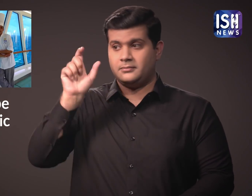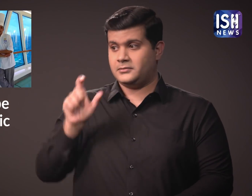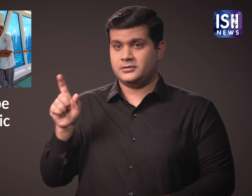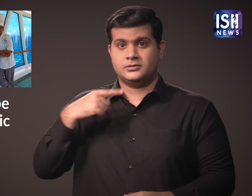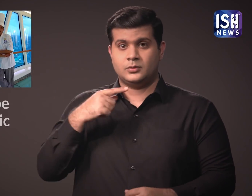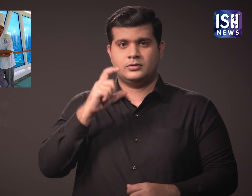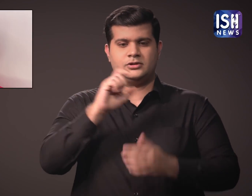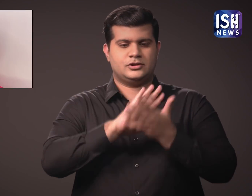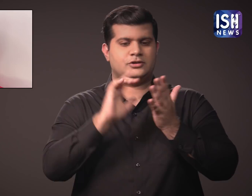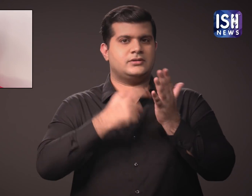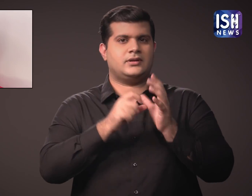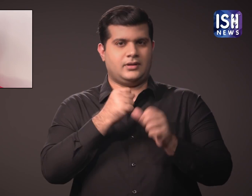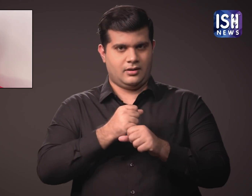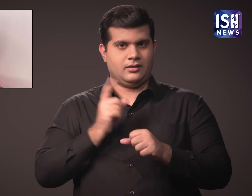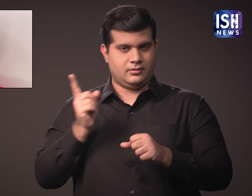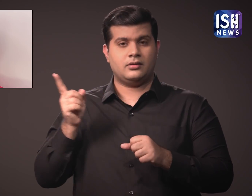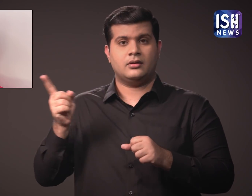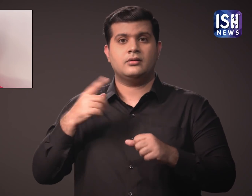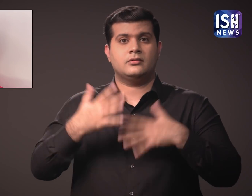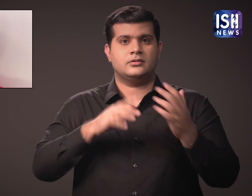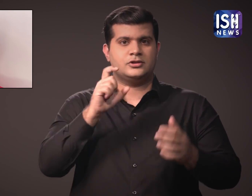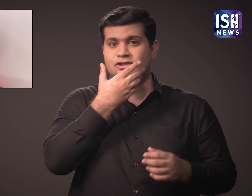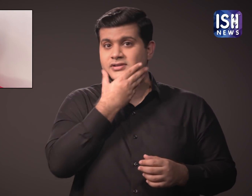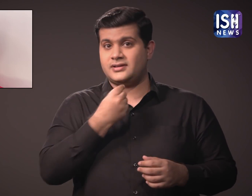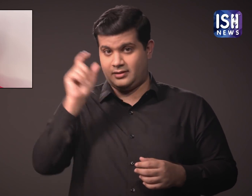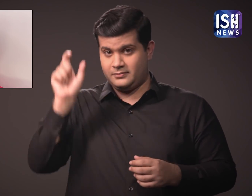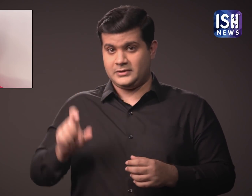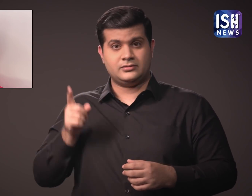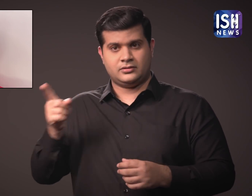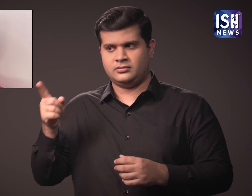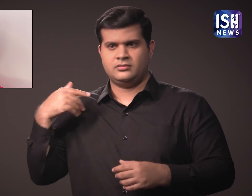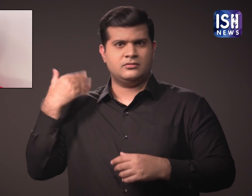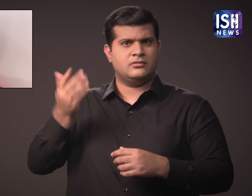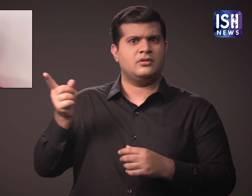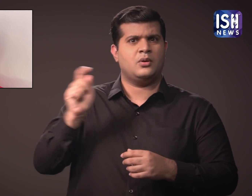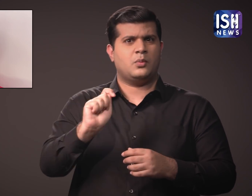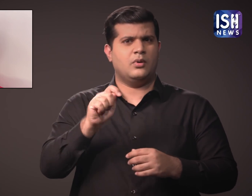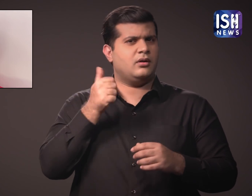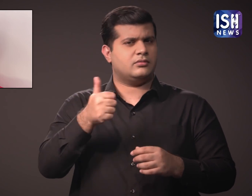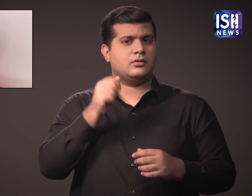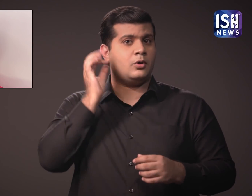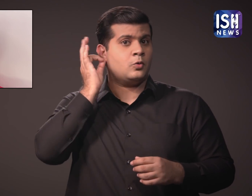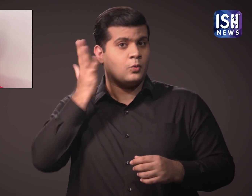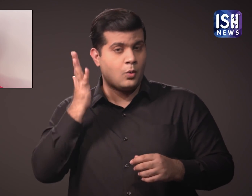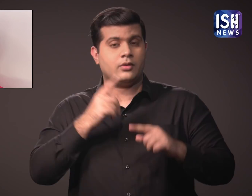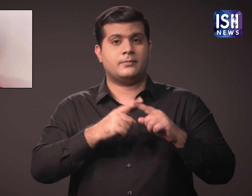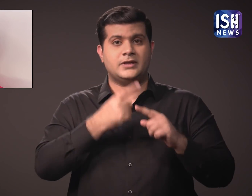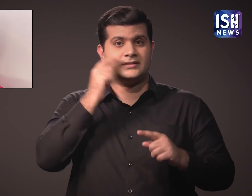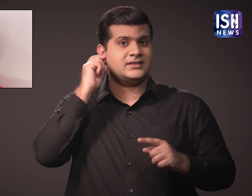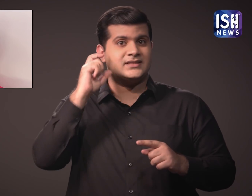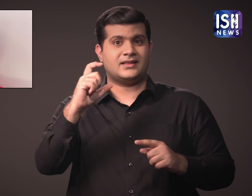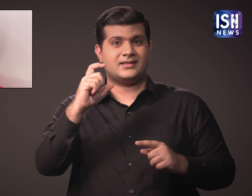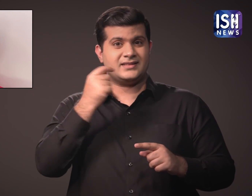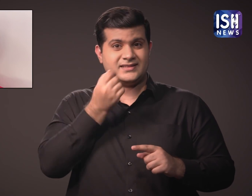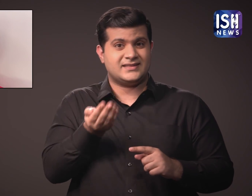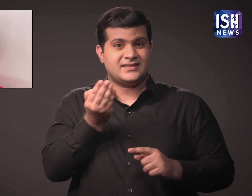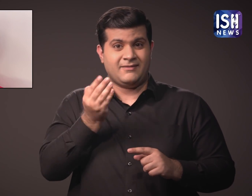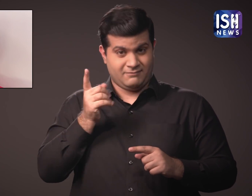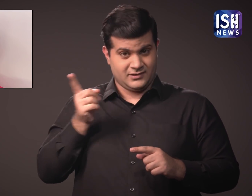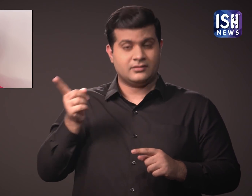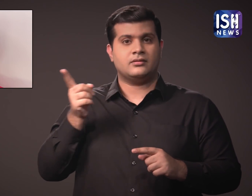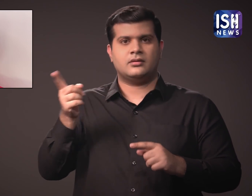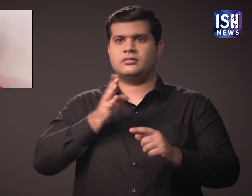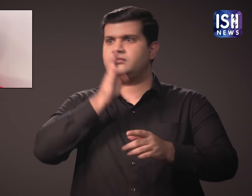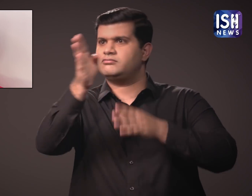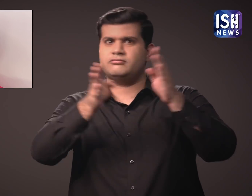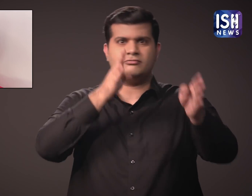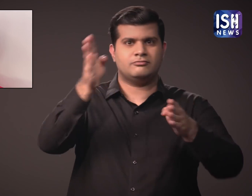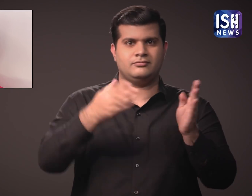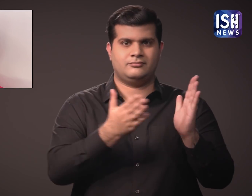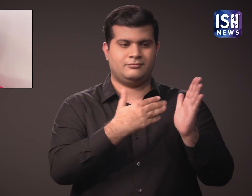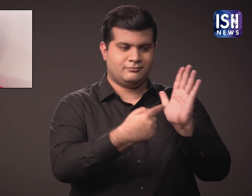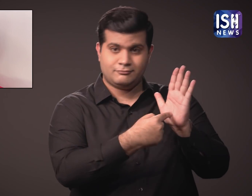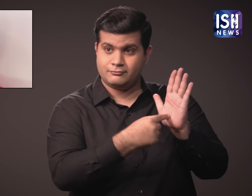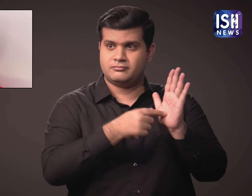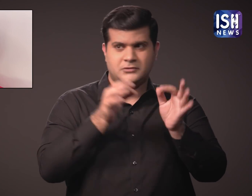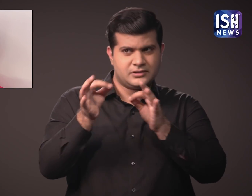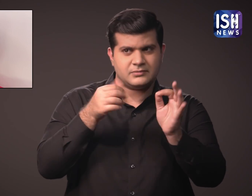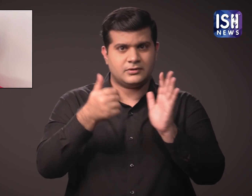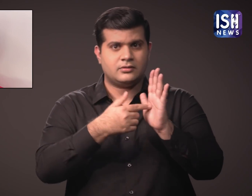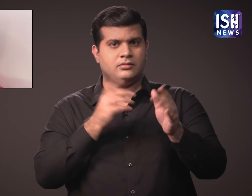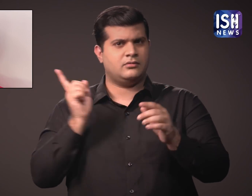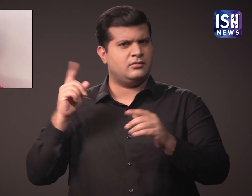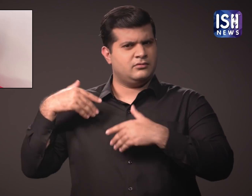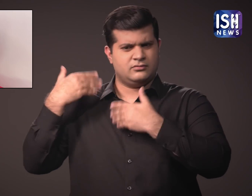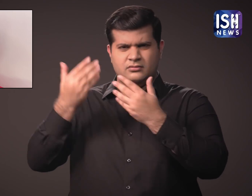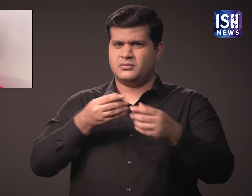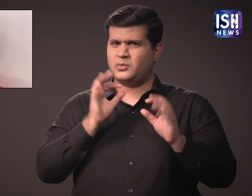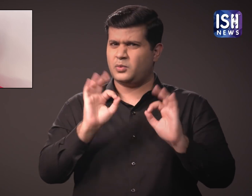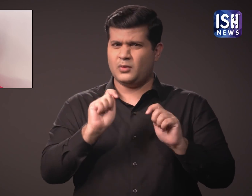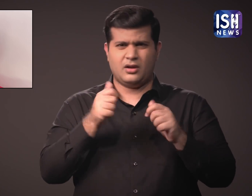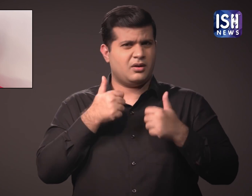Chirag Joshi - sign name - worked as Gold and Silver sales representative.